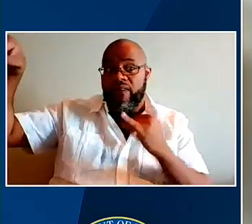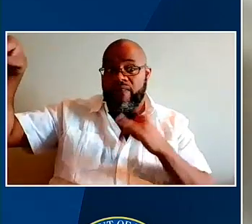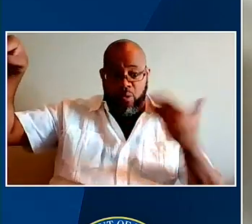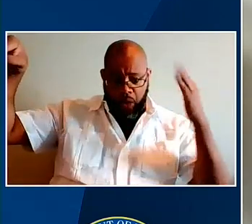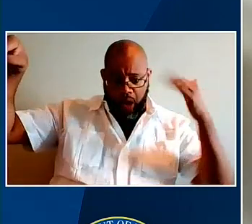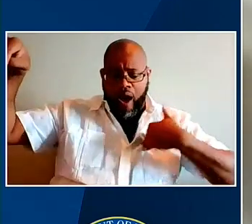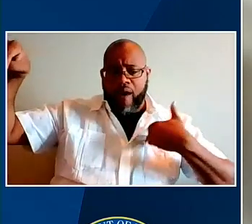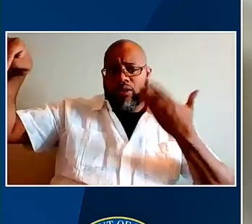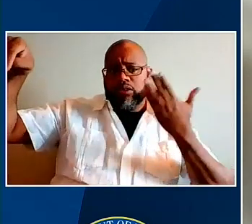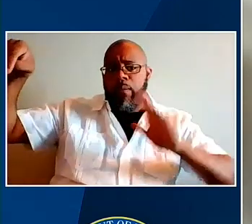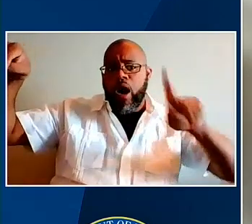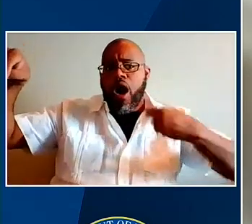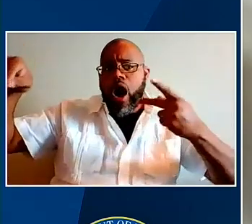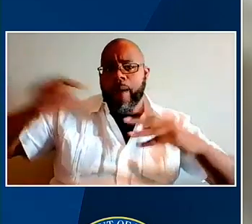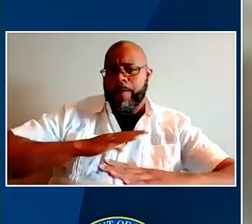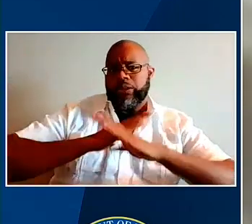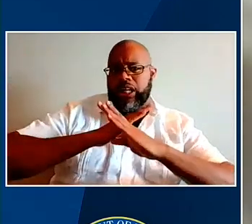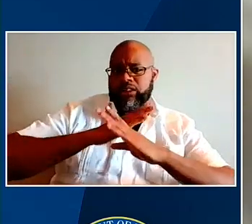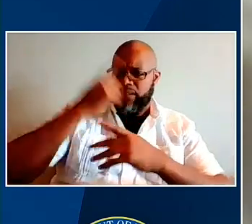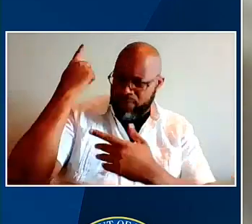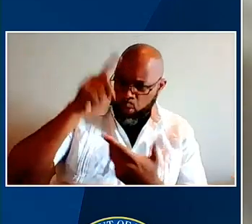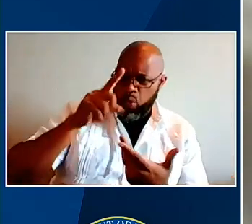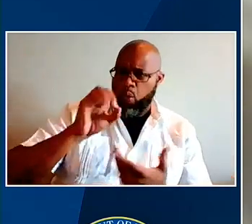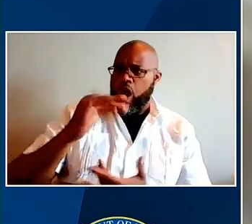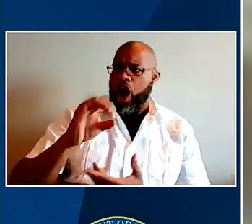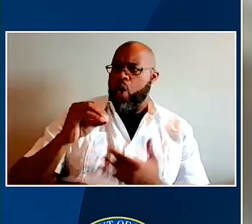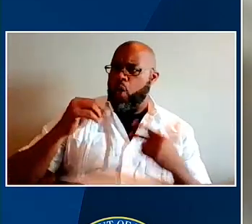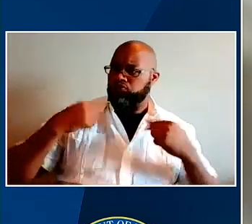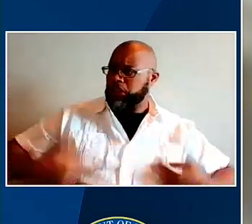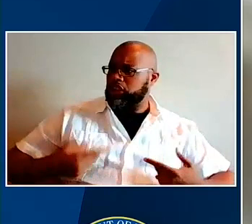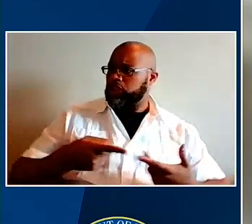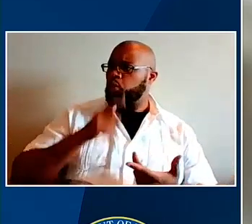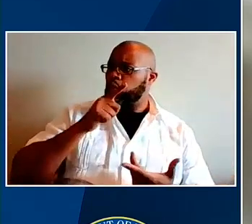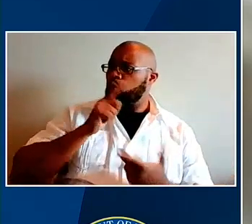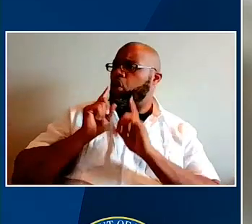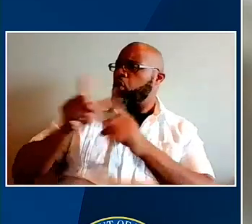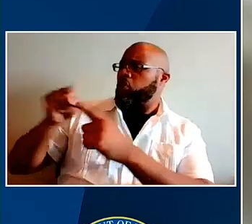some type of protection for Ohio residents who are attending that out of state